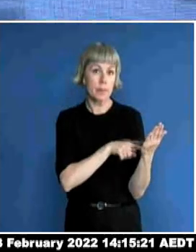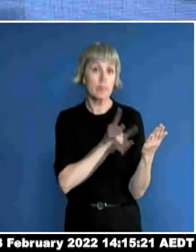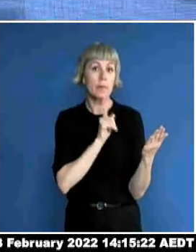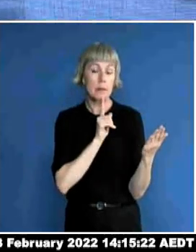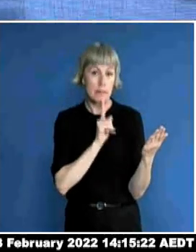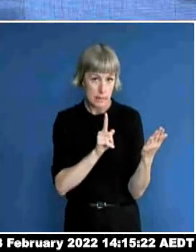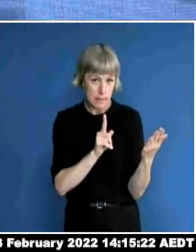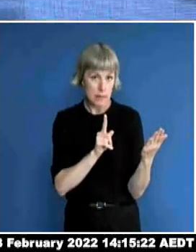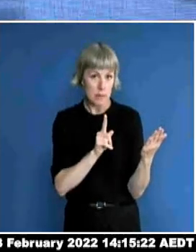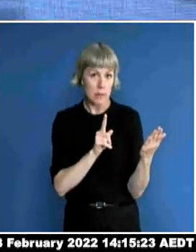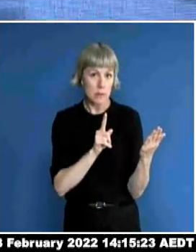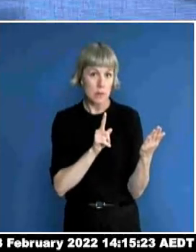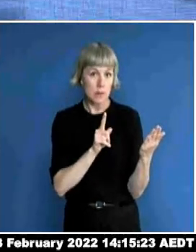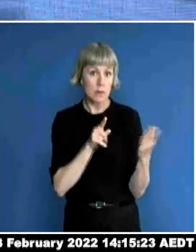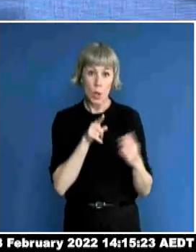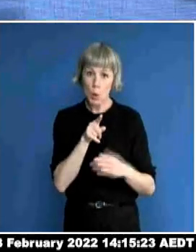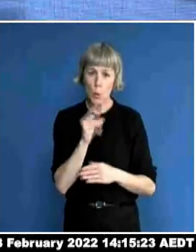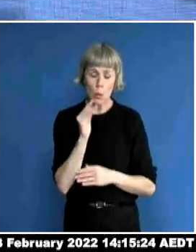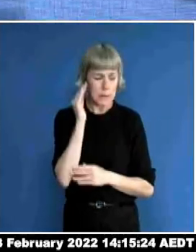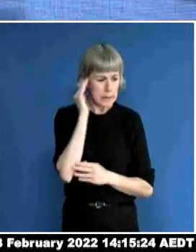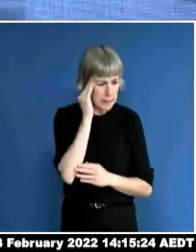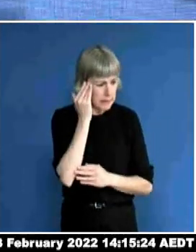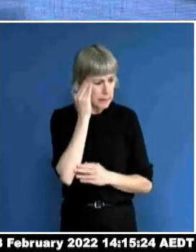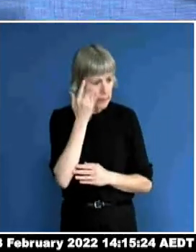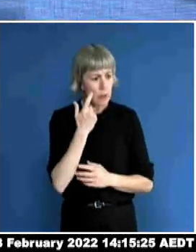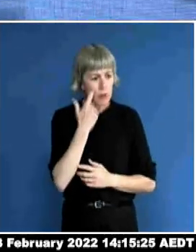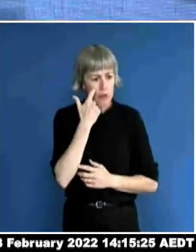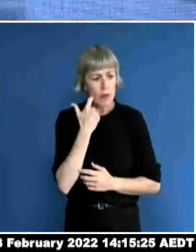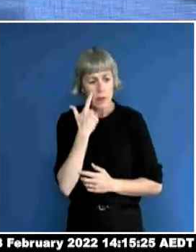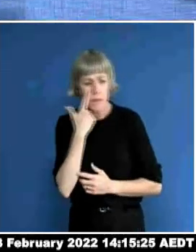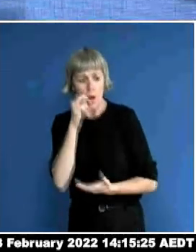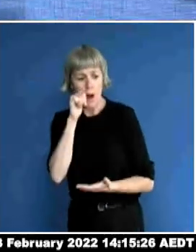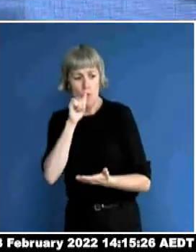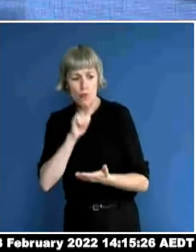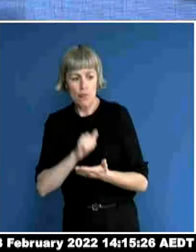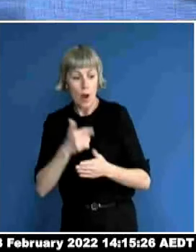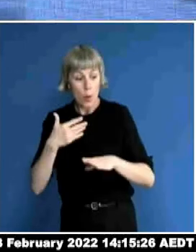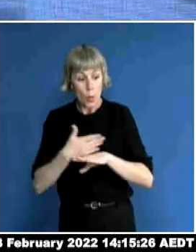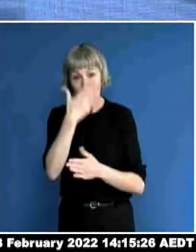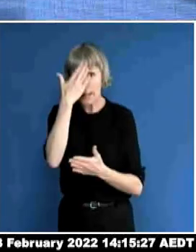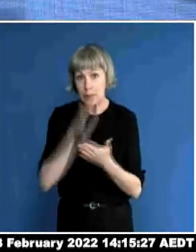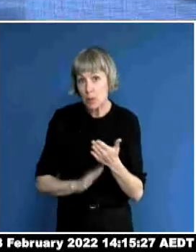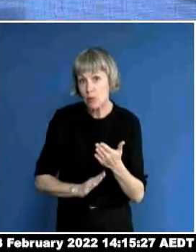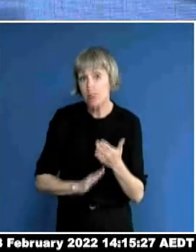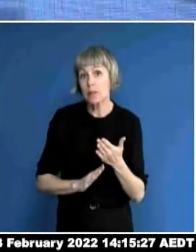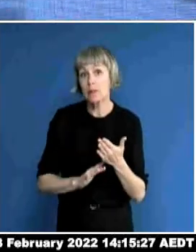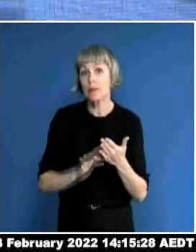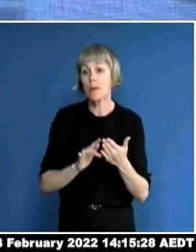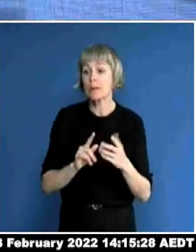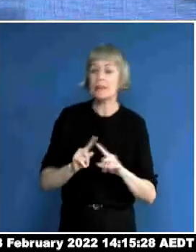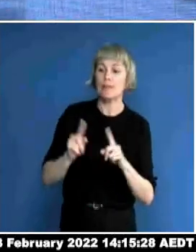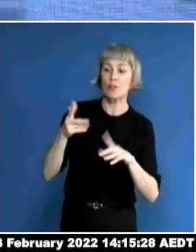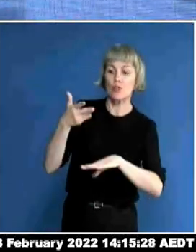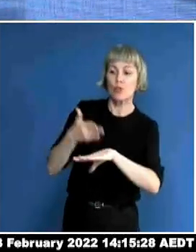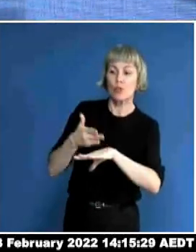find a participant work experience or a job outside the program, and you would then tell